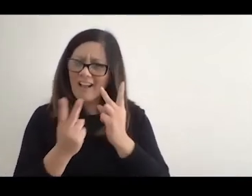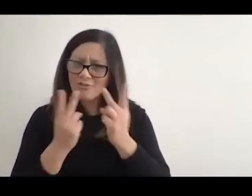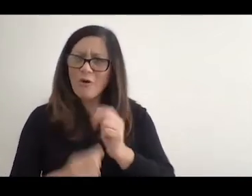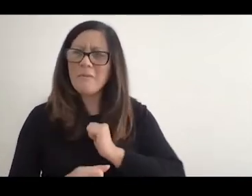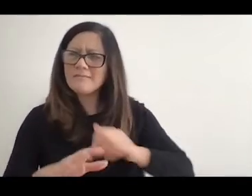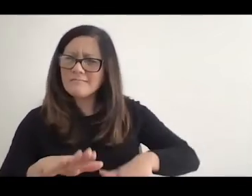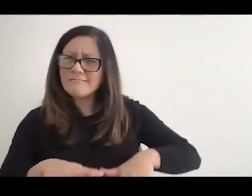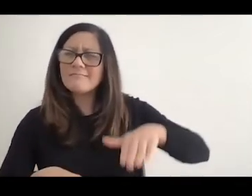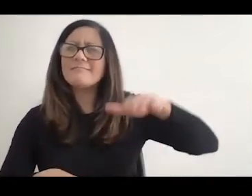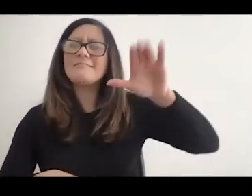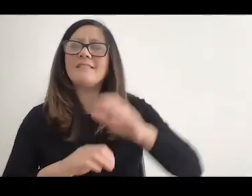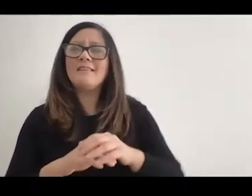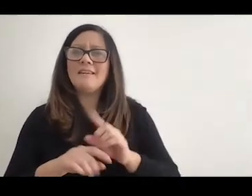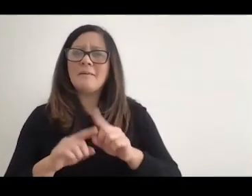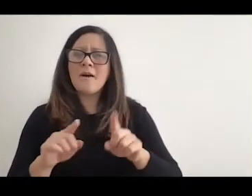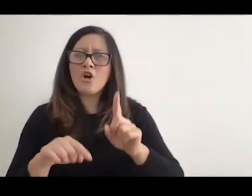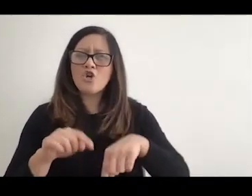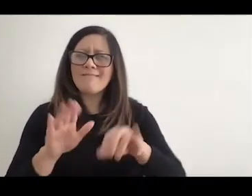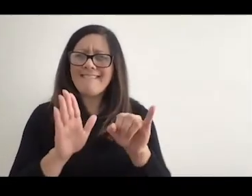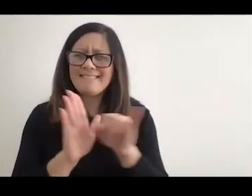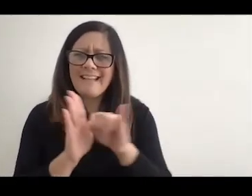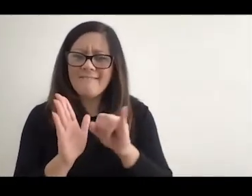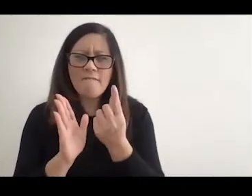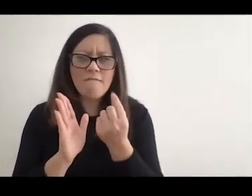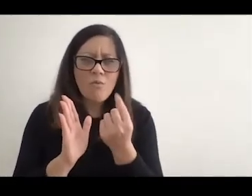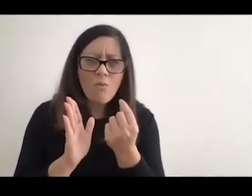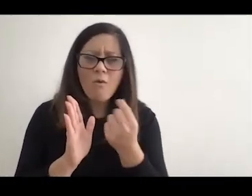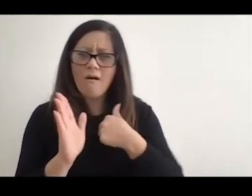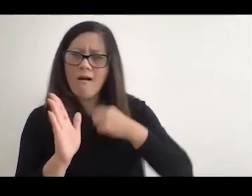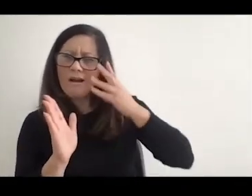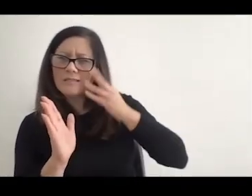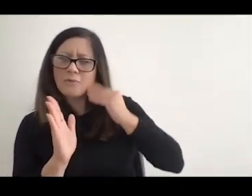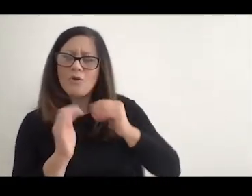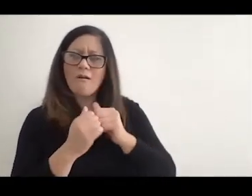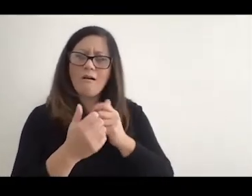So this is where we have to start. And like I said, however,